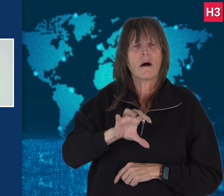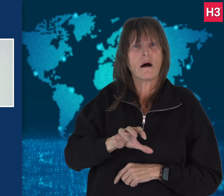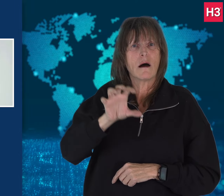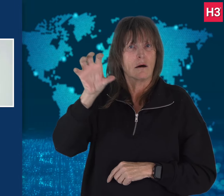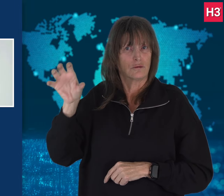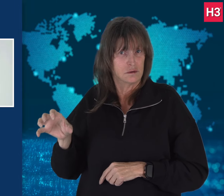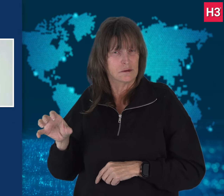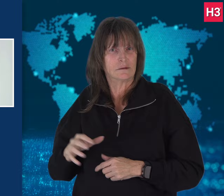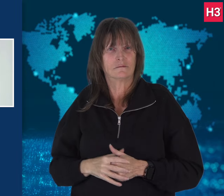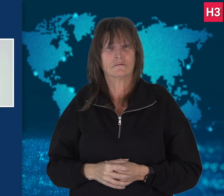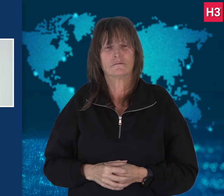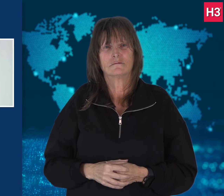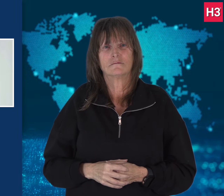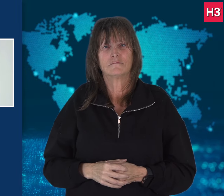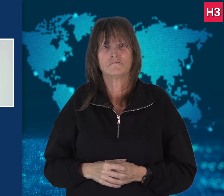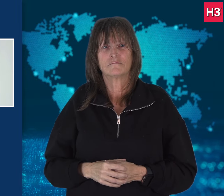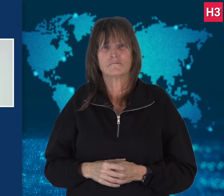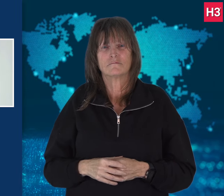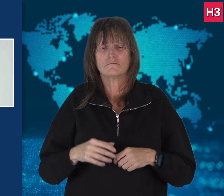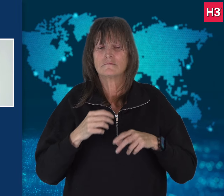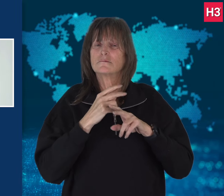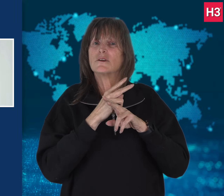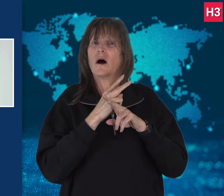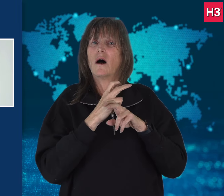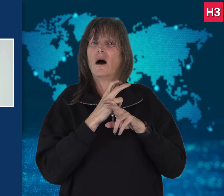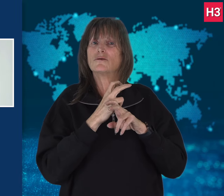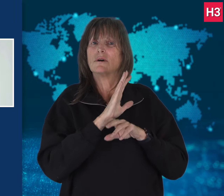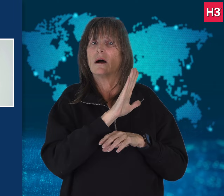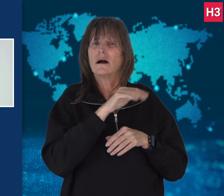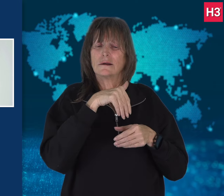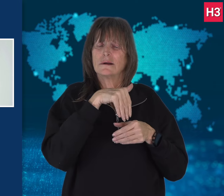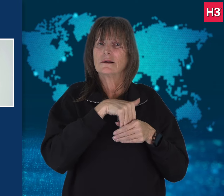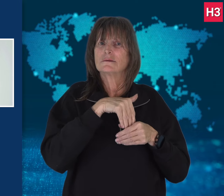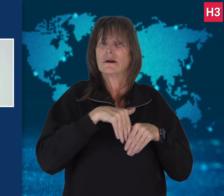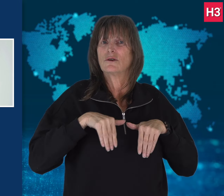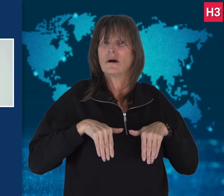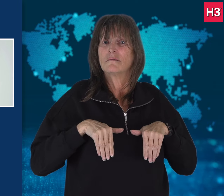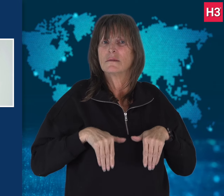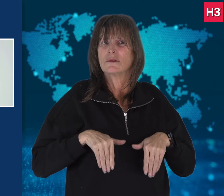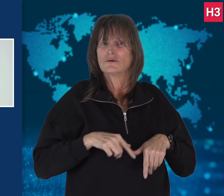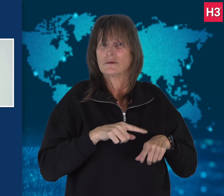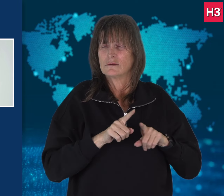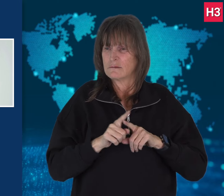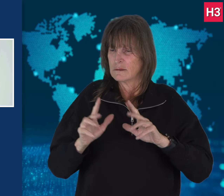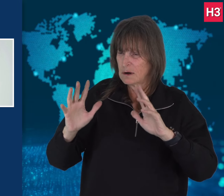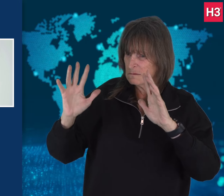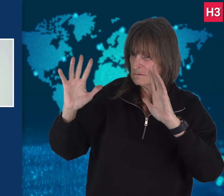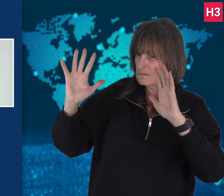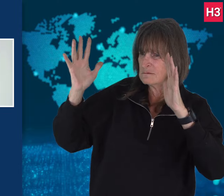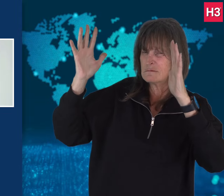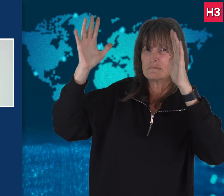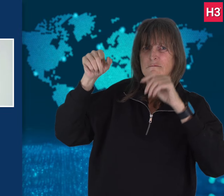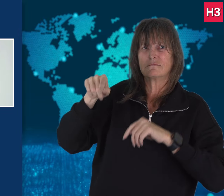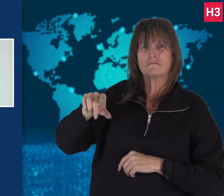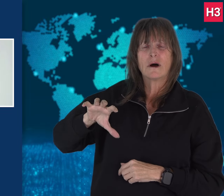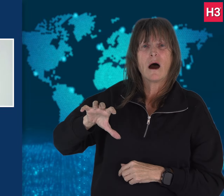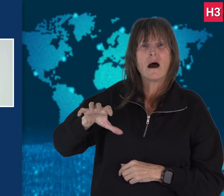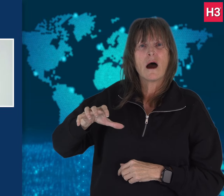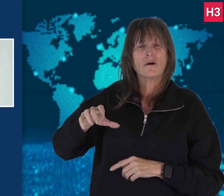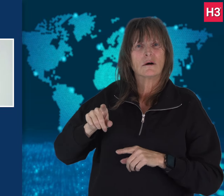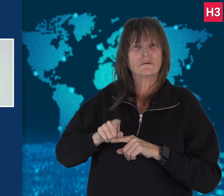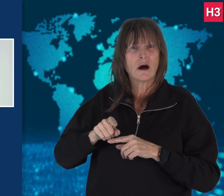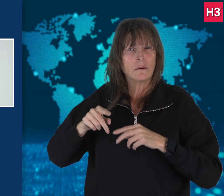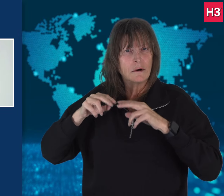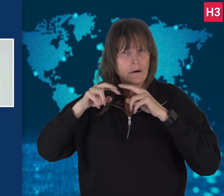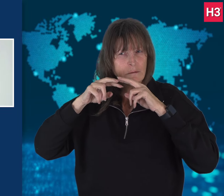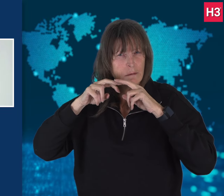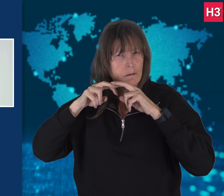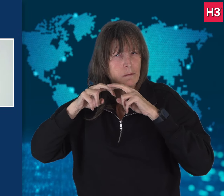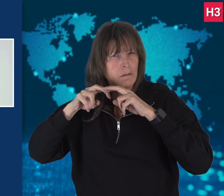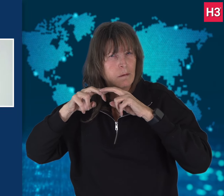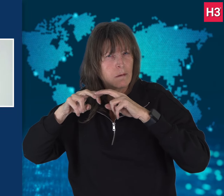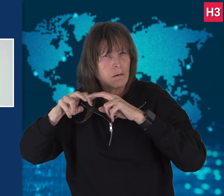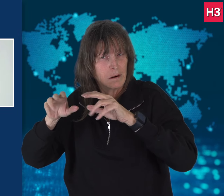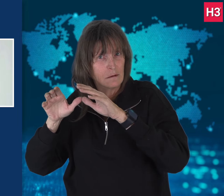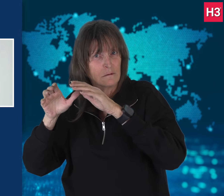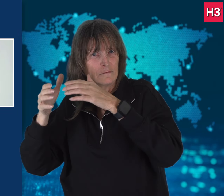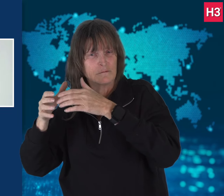and other European countries. Austria’s interior minister praised the country’s